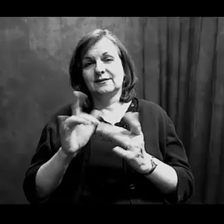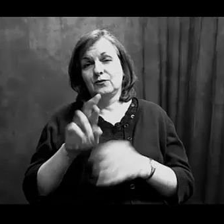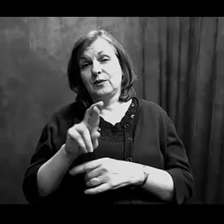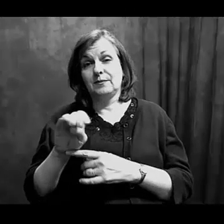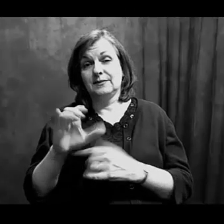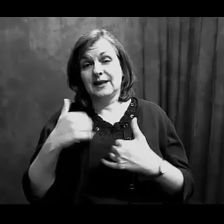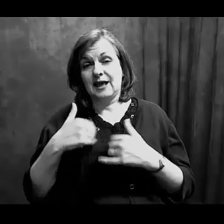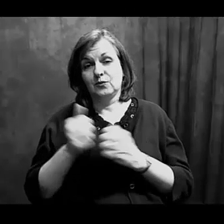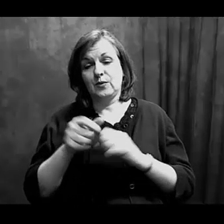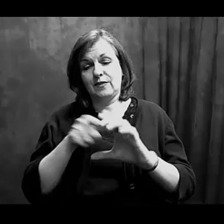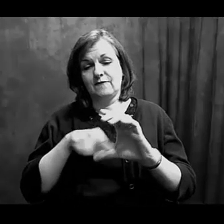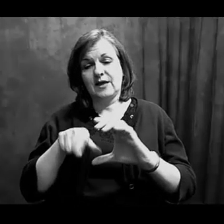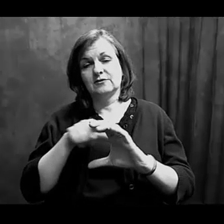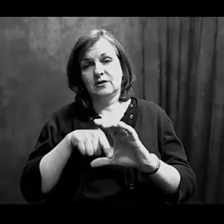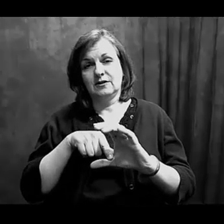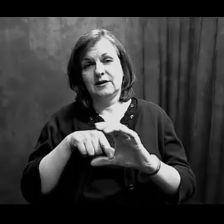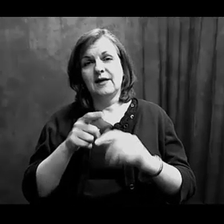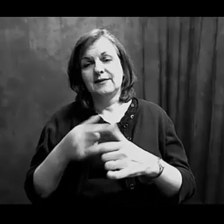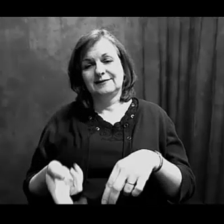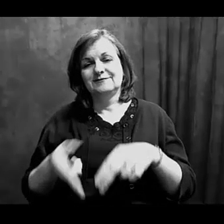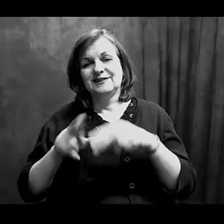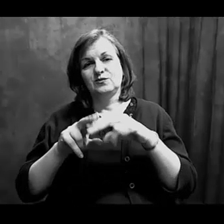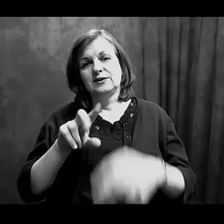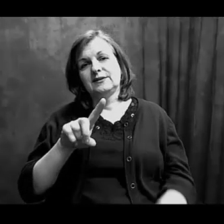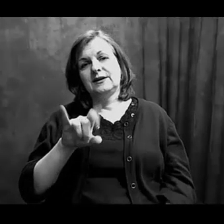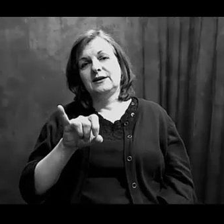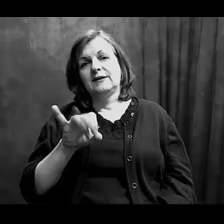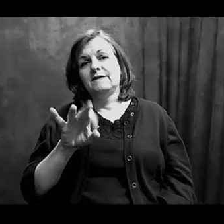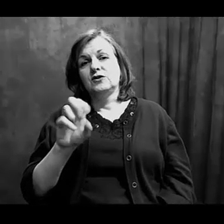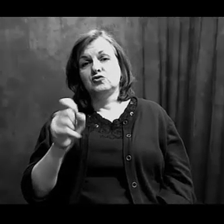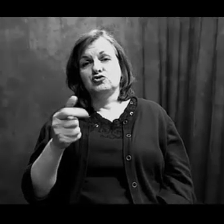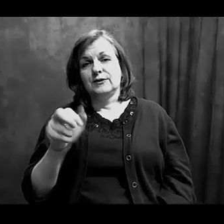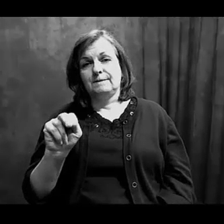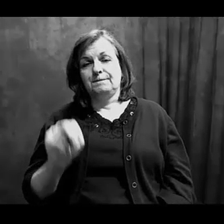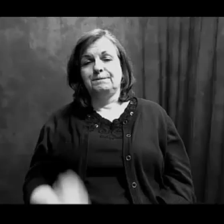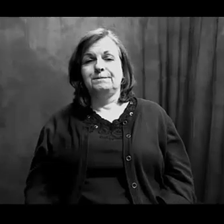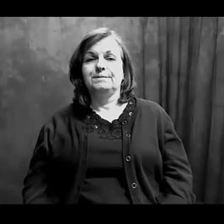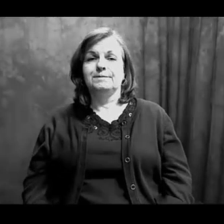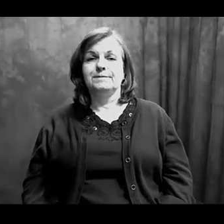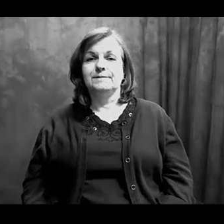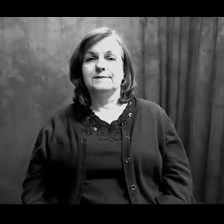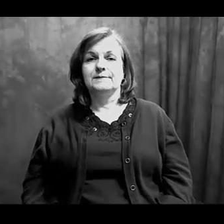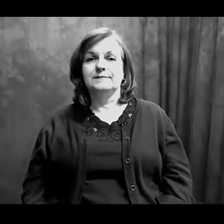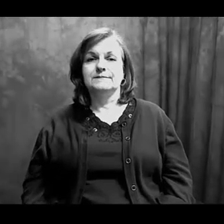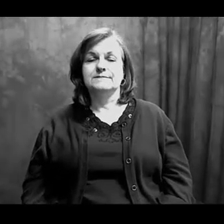and diffusion